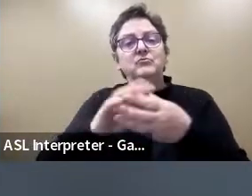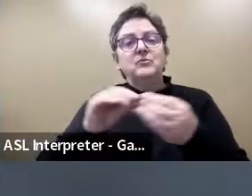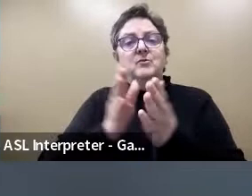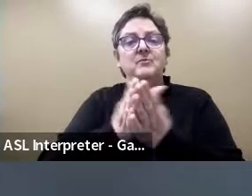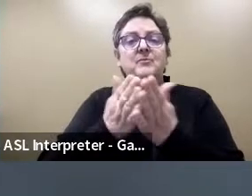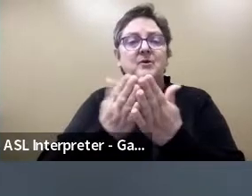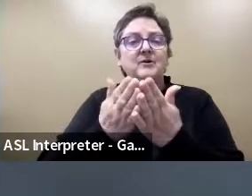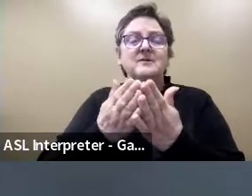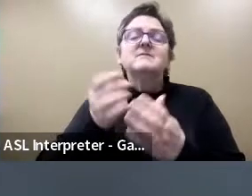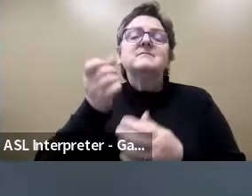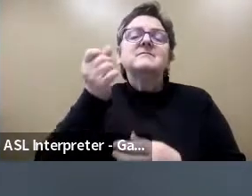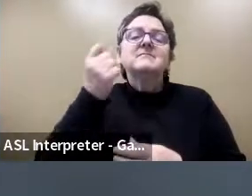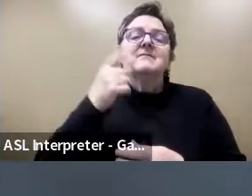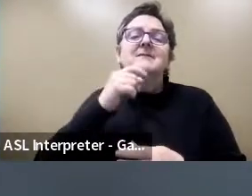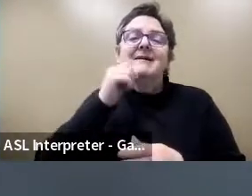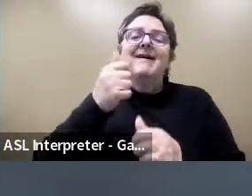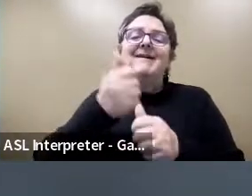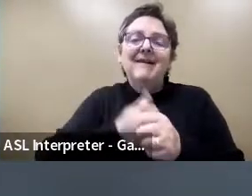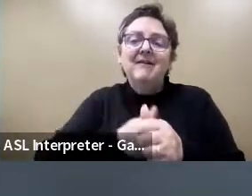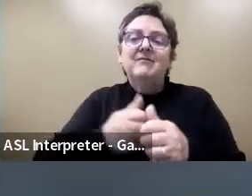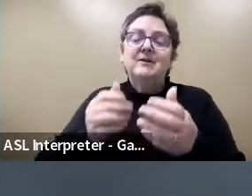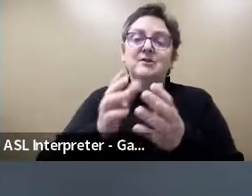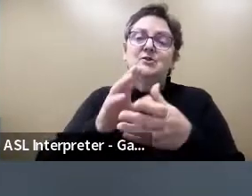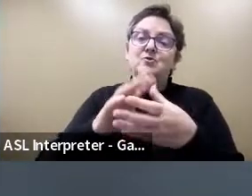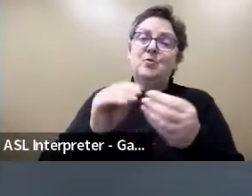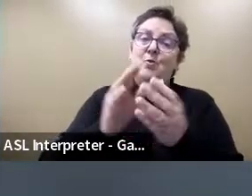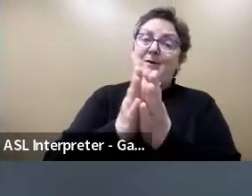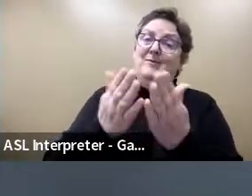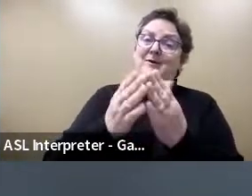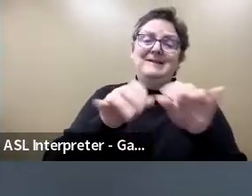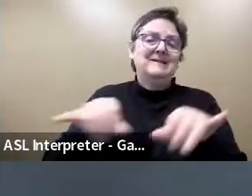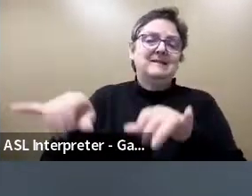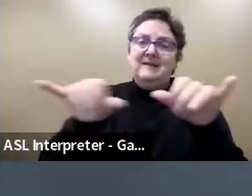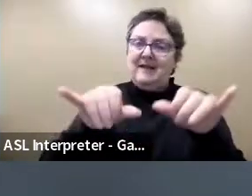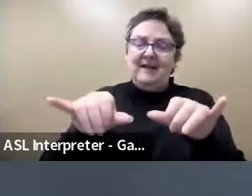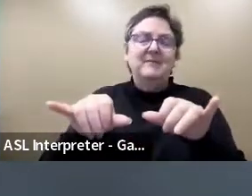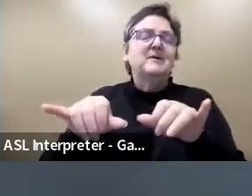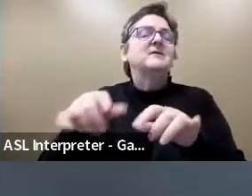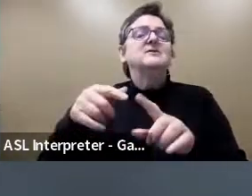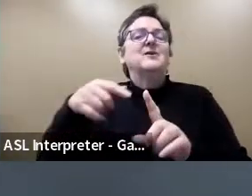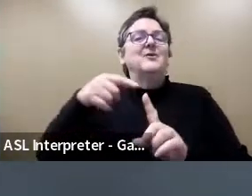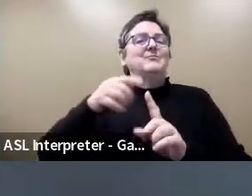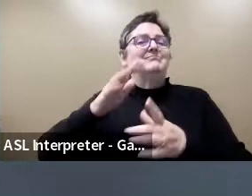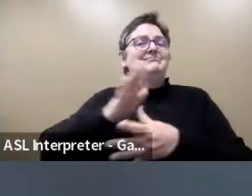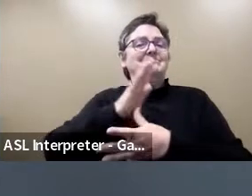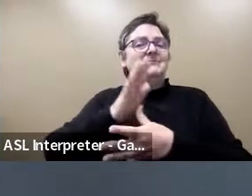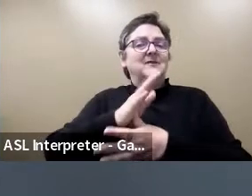So we wanna make sure that the digital books that we produce meet those high standards.